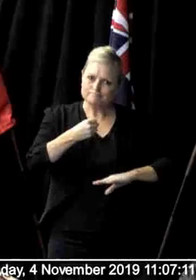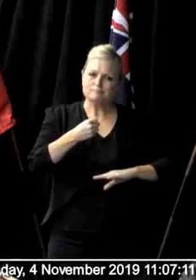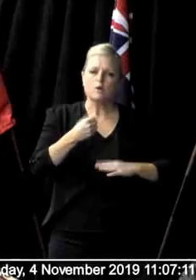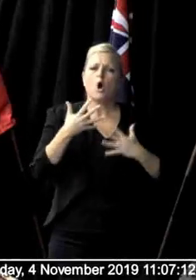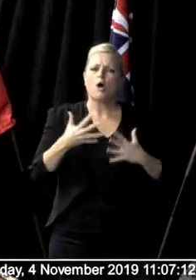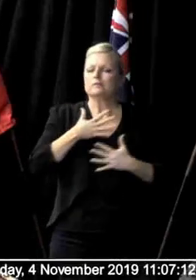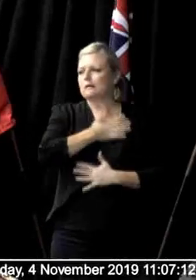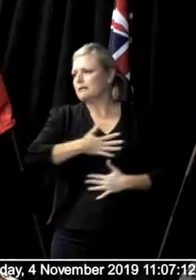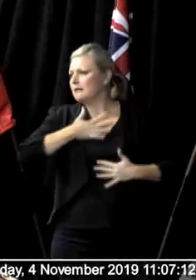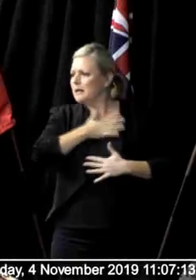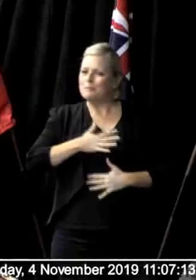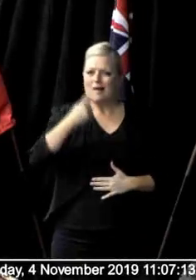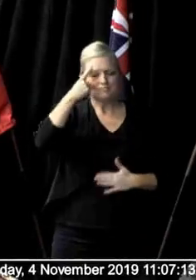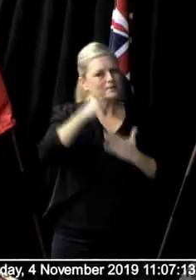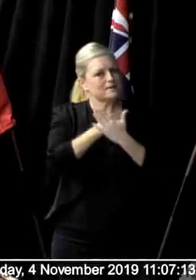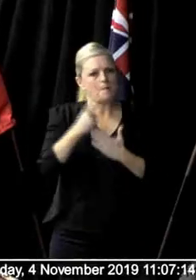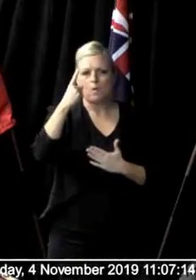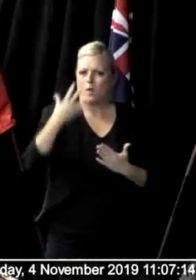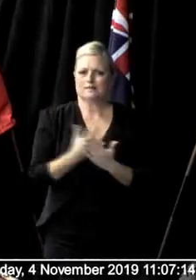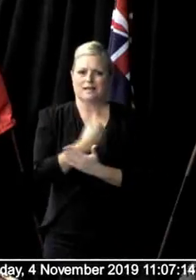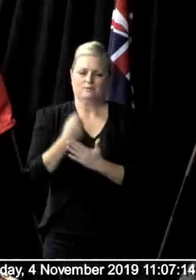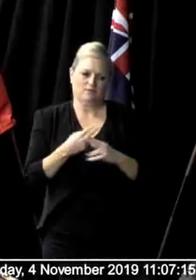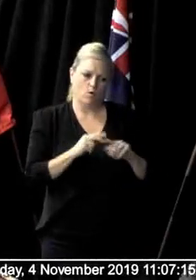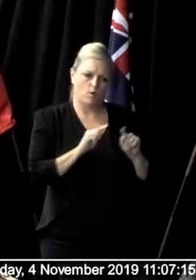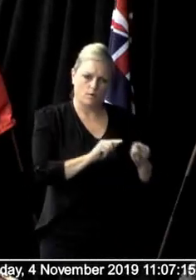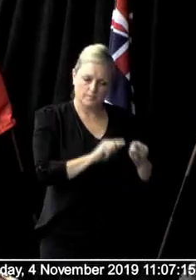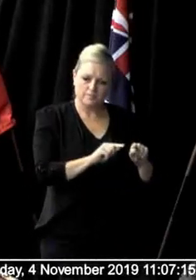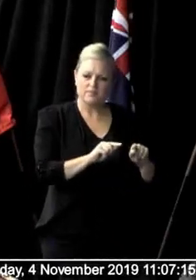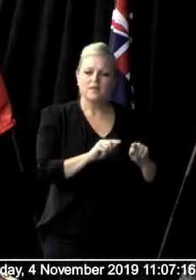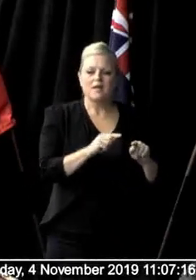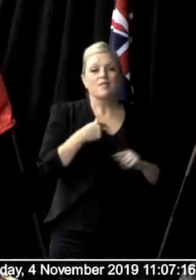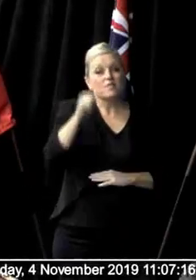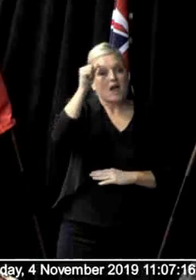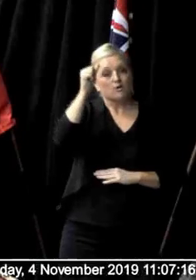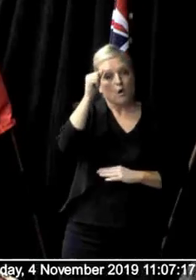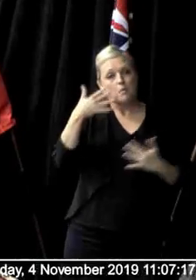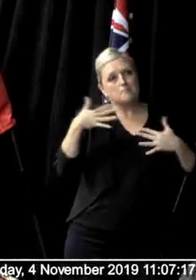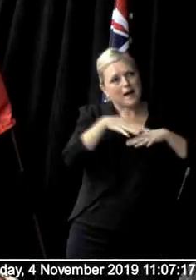While parents acknowledge the benefits of attending a mainstream school they remove their children to ensure they are safe,